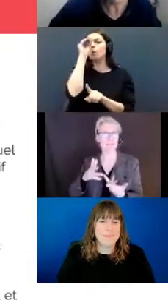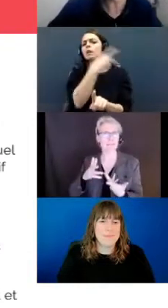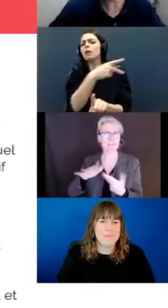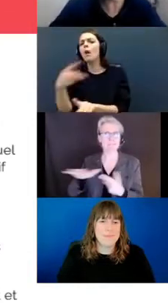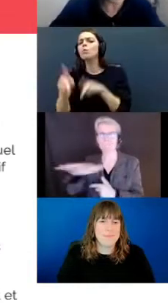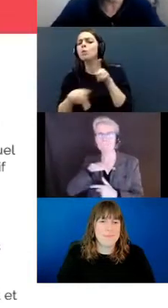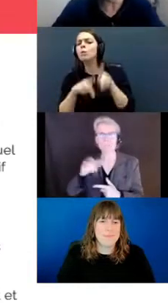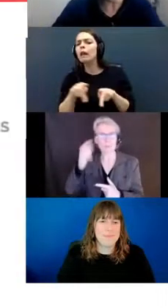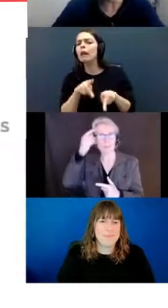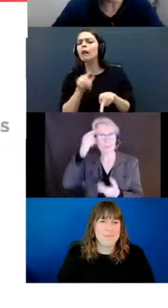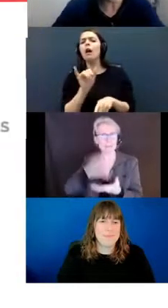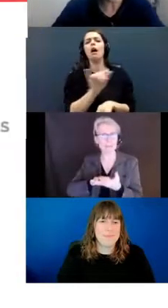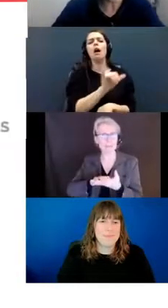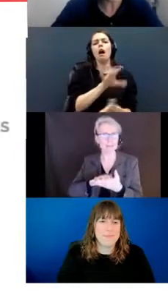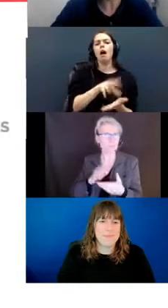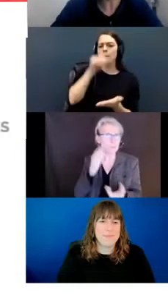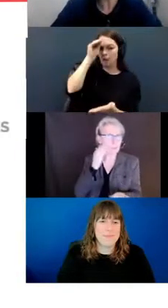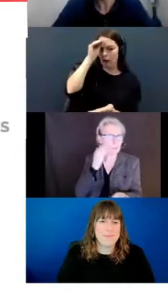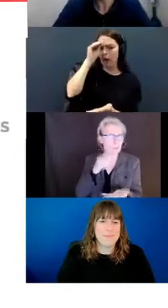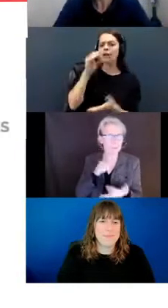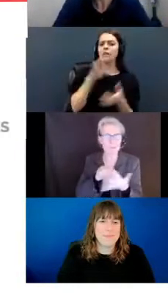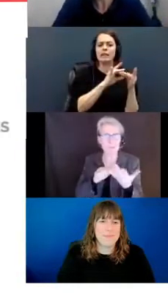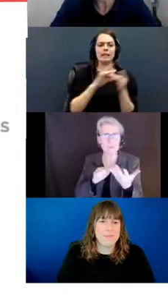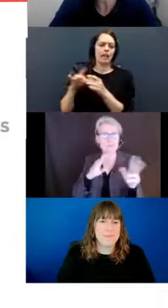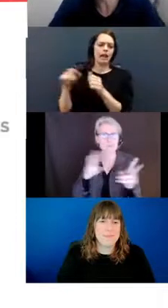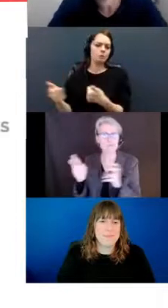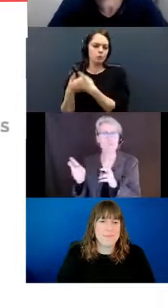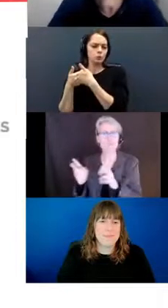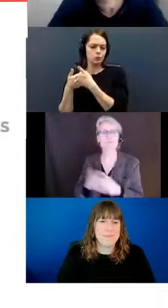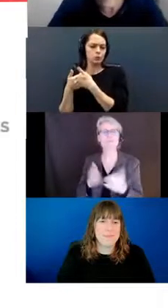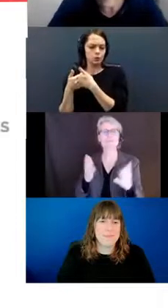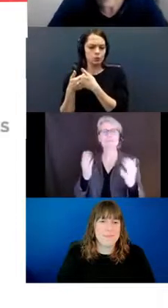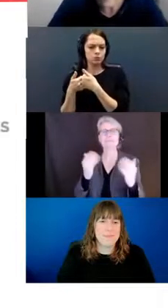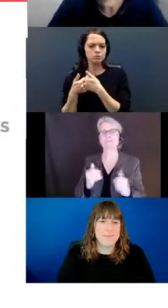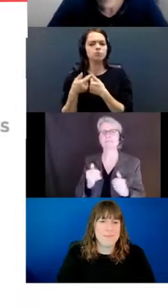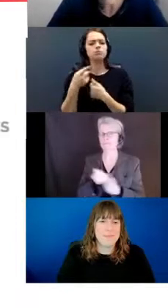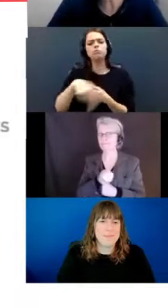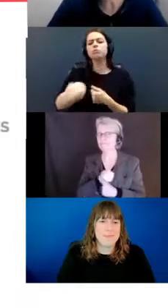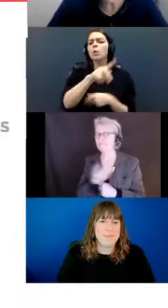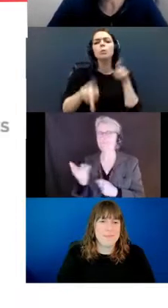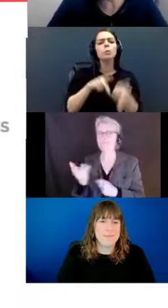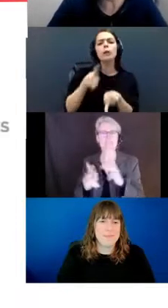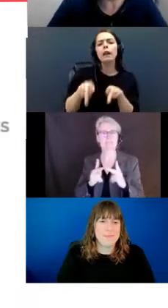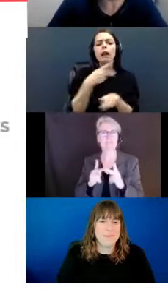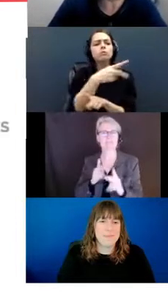next slide please we had a lot of people come to participate so far